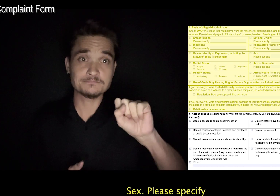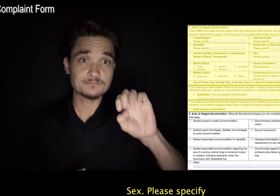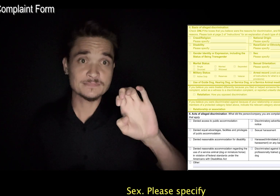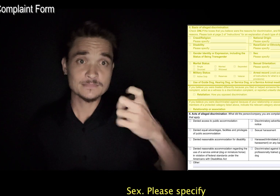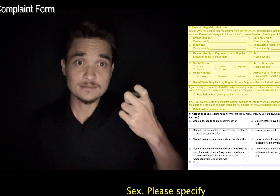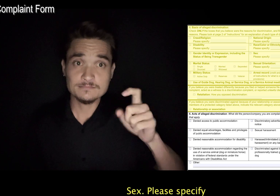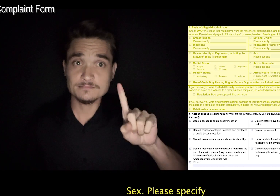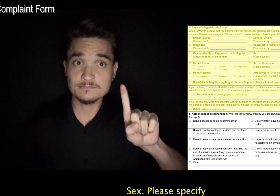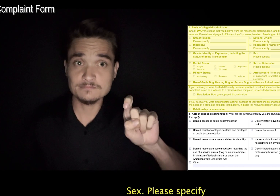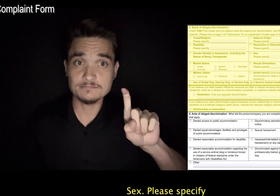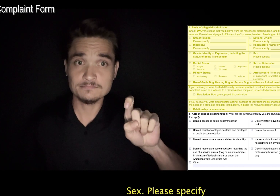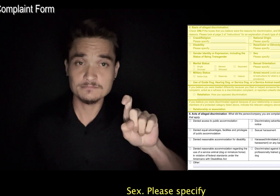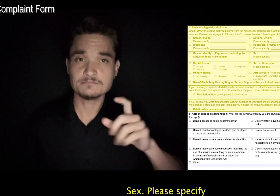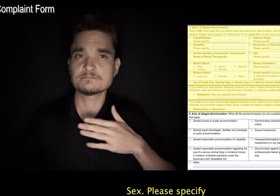Sex. Please specify